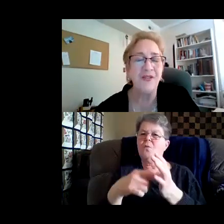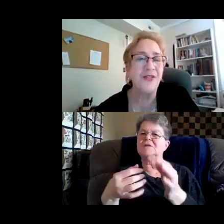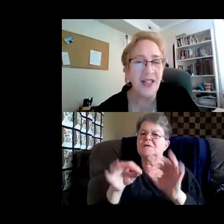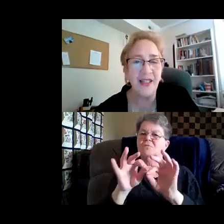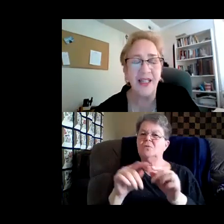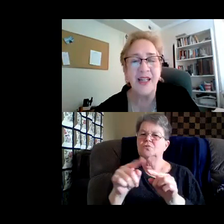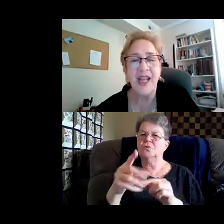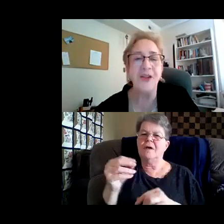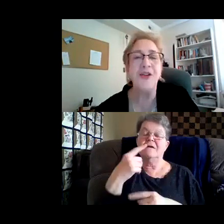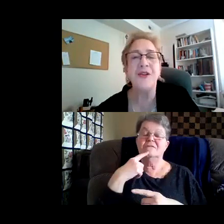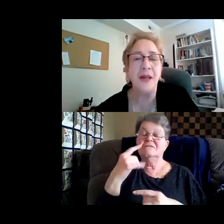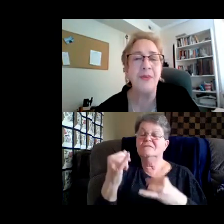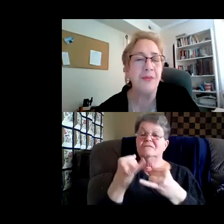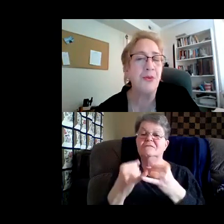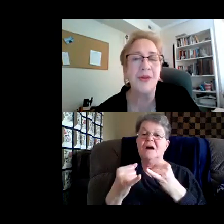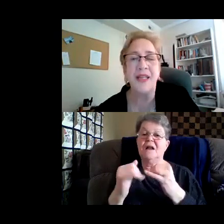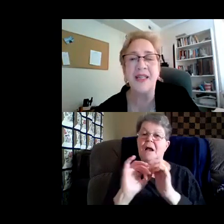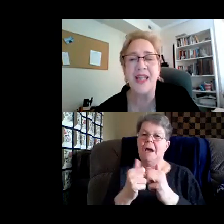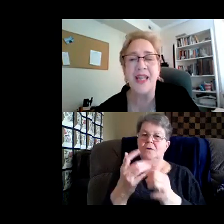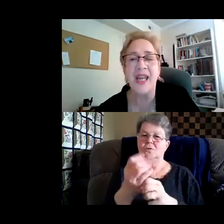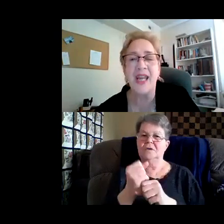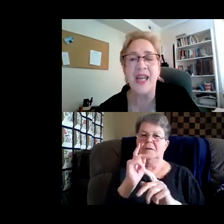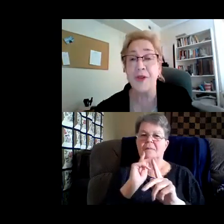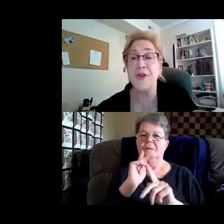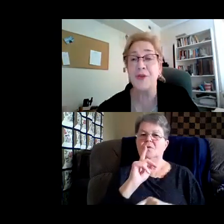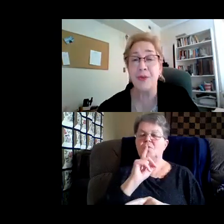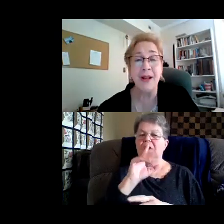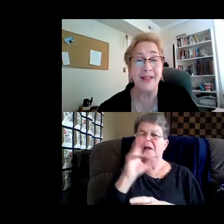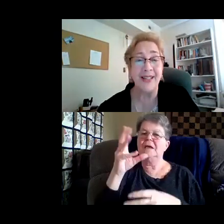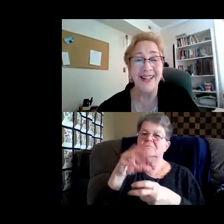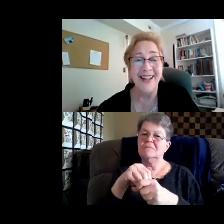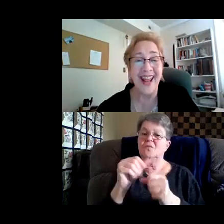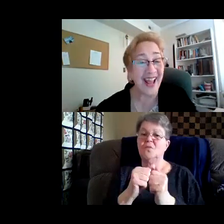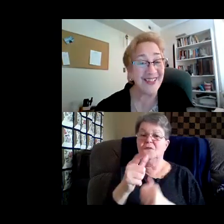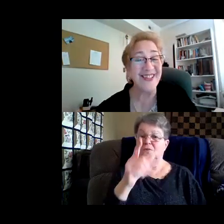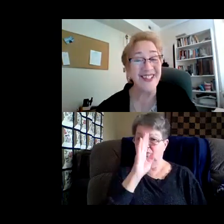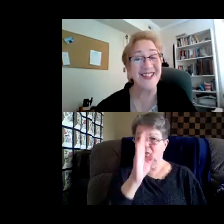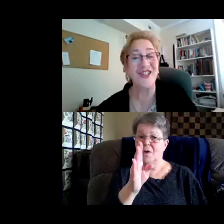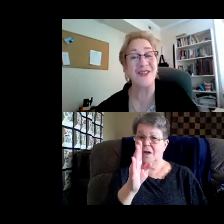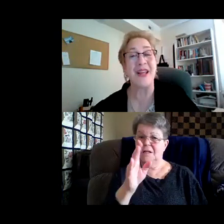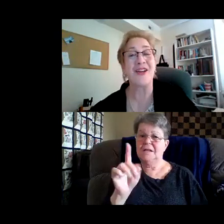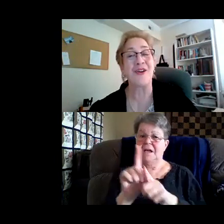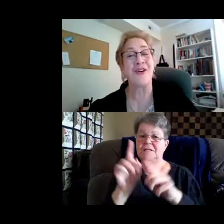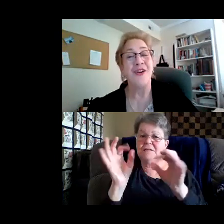And finally, how do you get people really engaged with you directly as the decision-maker?